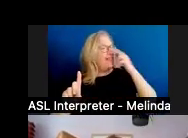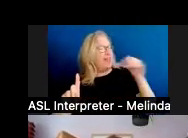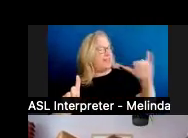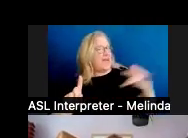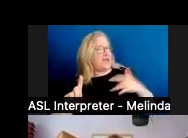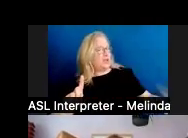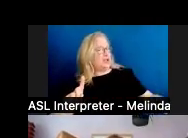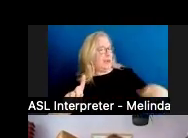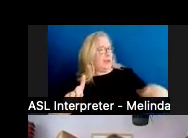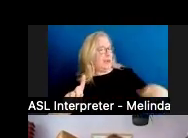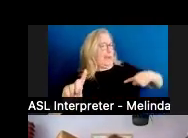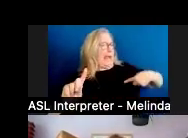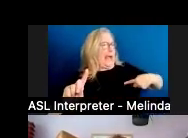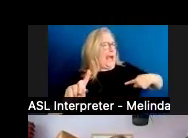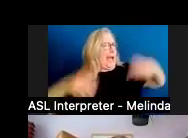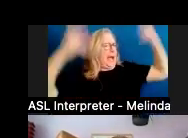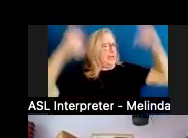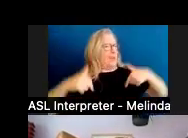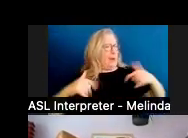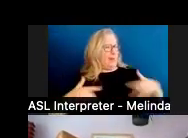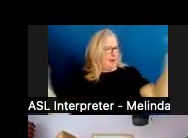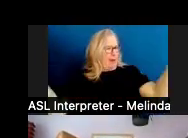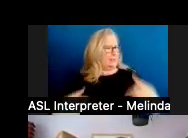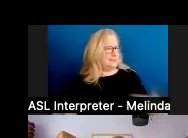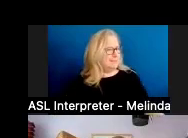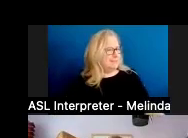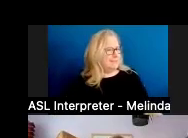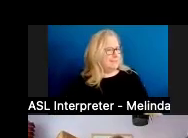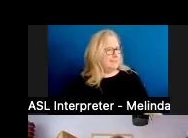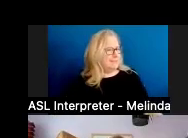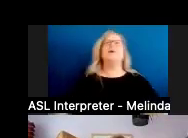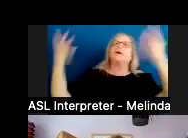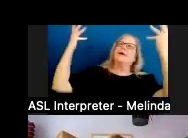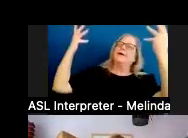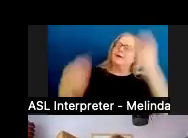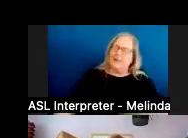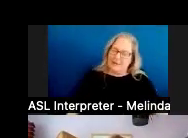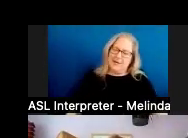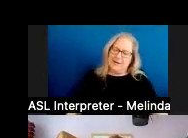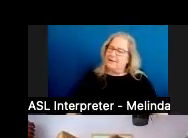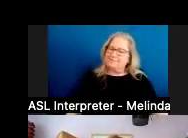so I'm really Sean Hine: Oh, man. That's just .. .